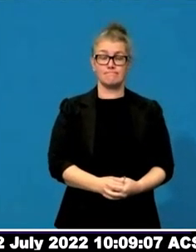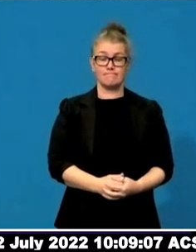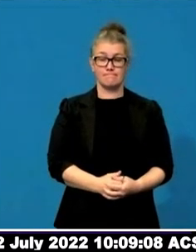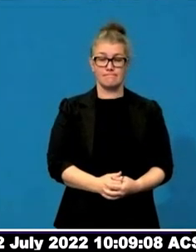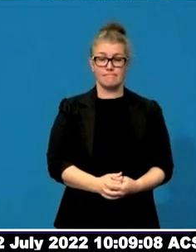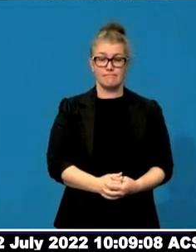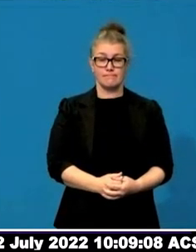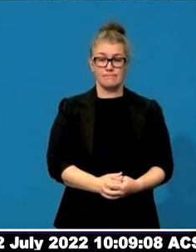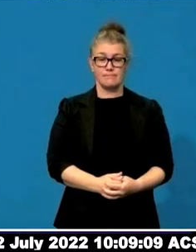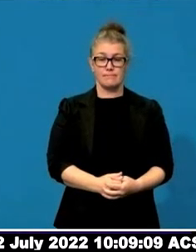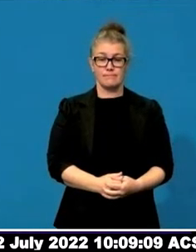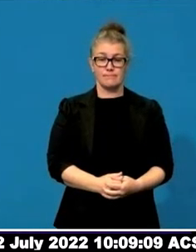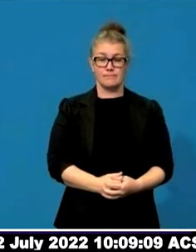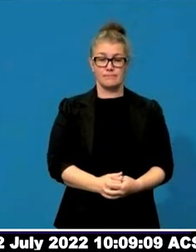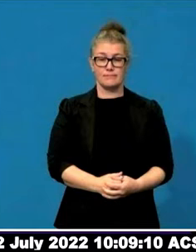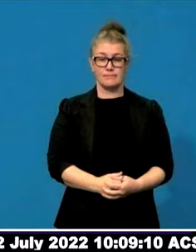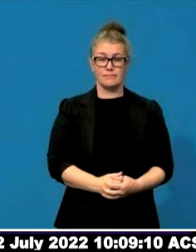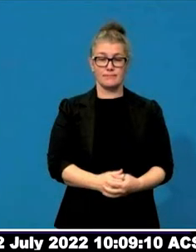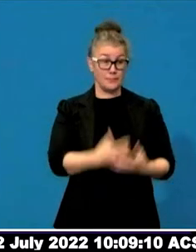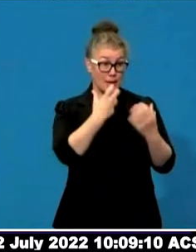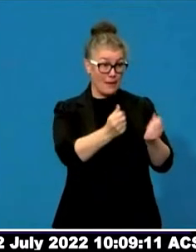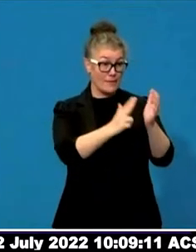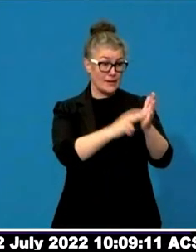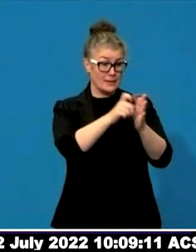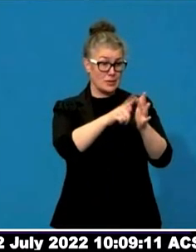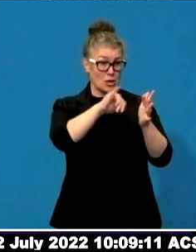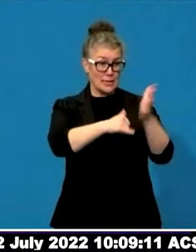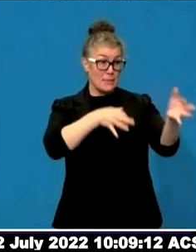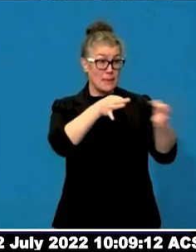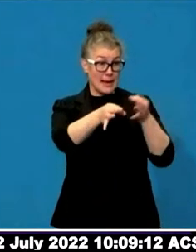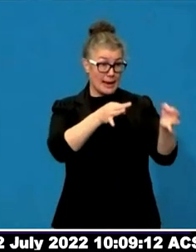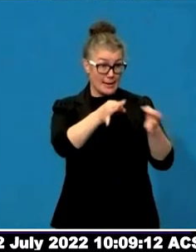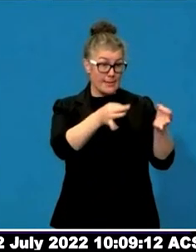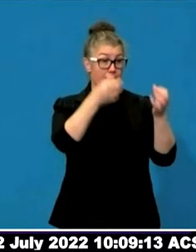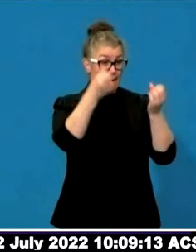And you've got an NDIS plan that is used to support you,